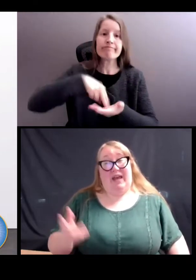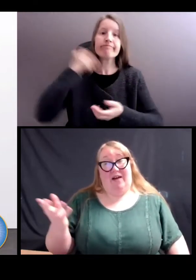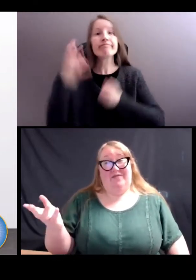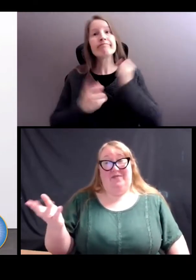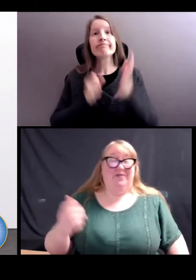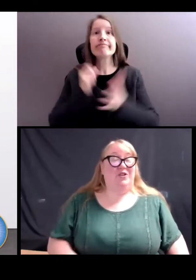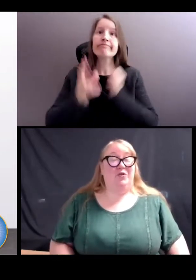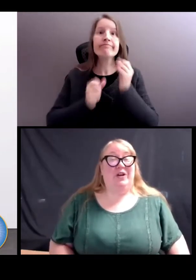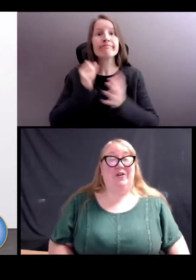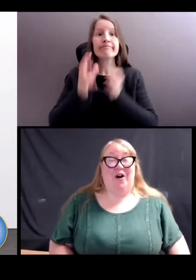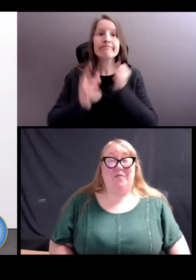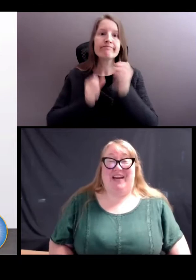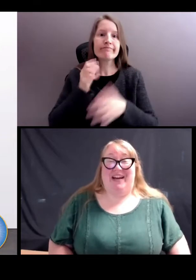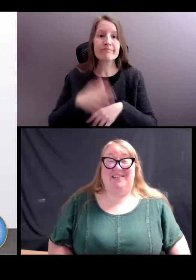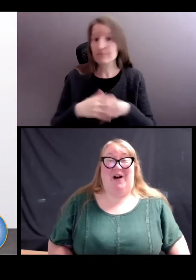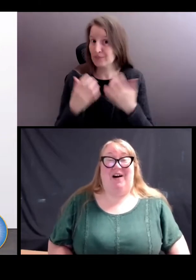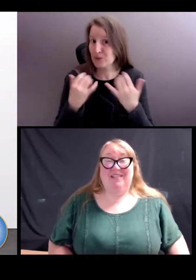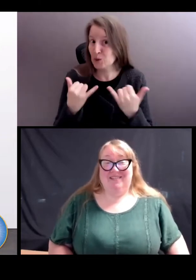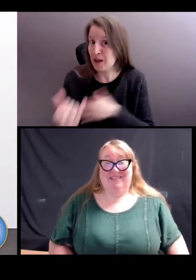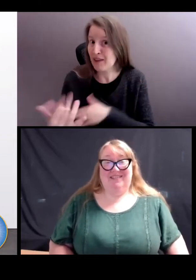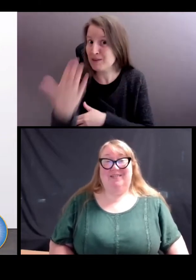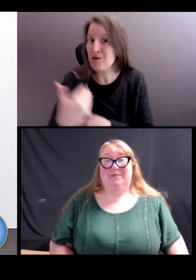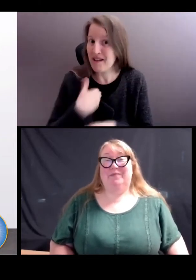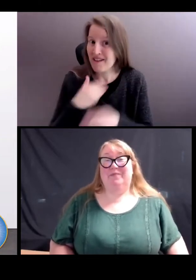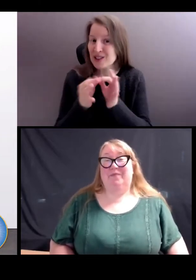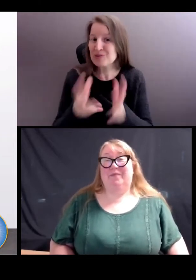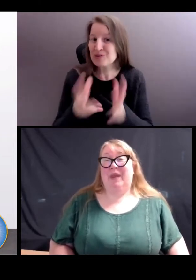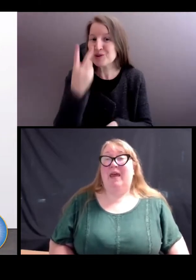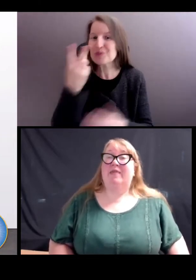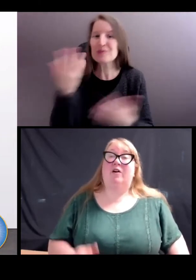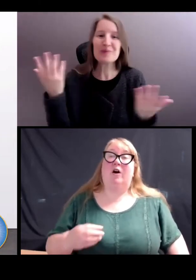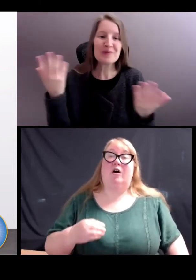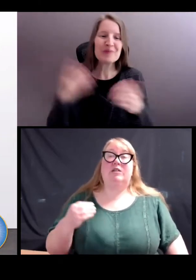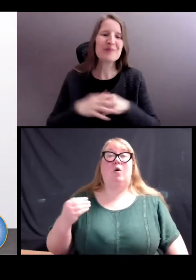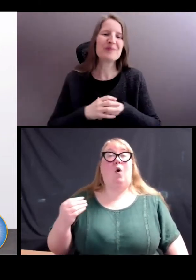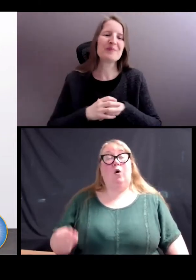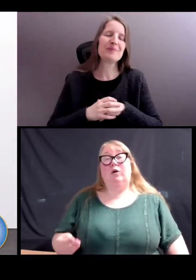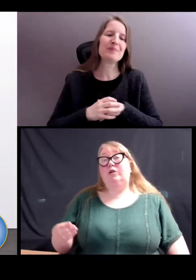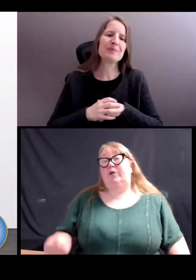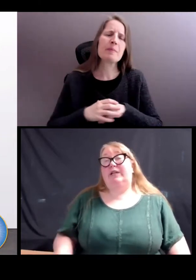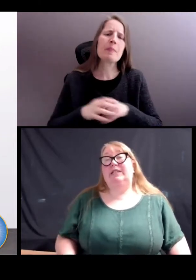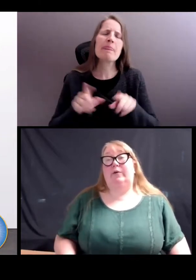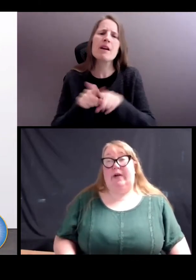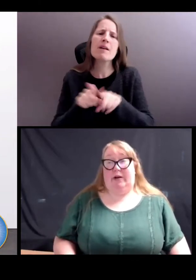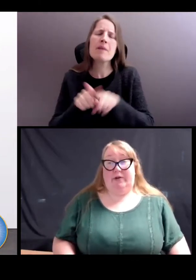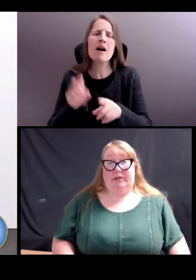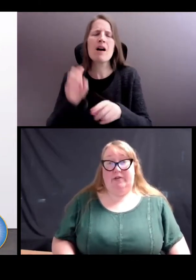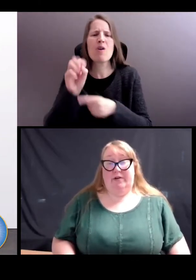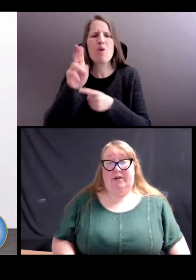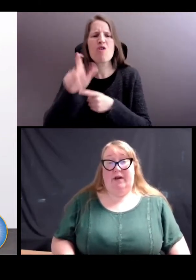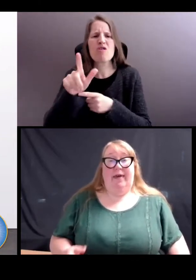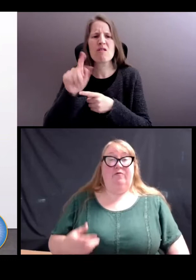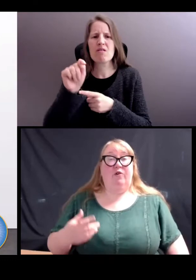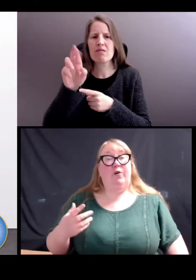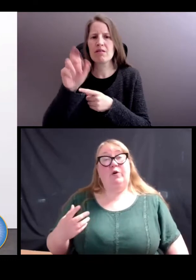We have two here in our meeting as well Now, there also, oral transliterators for folks